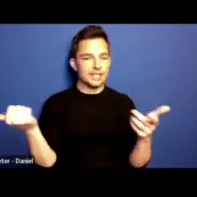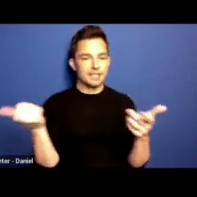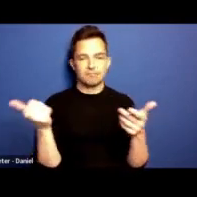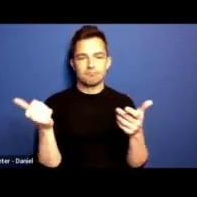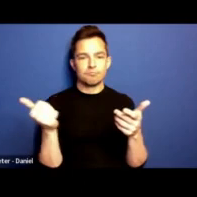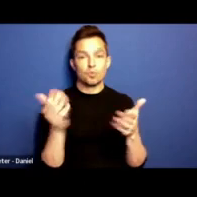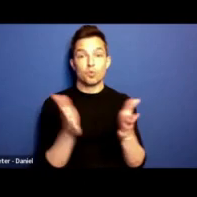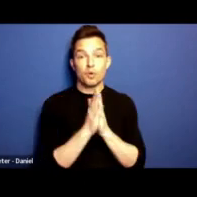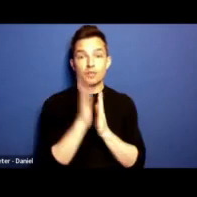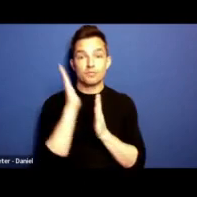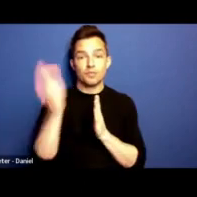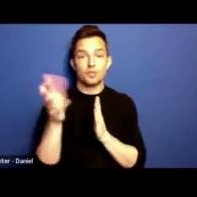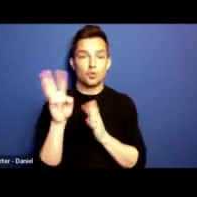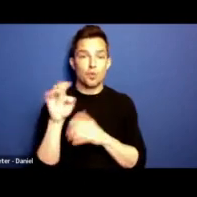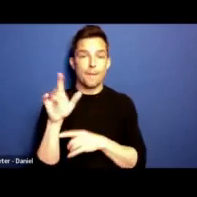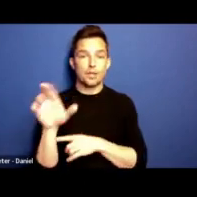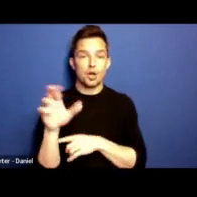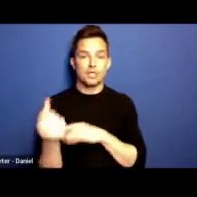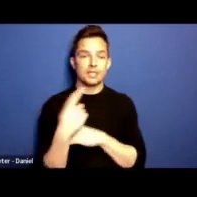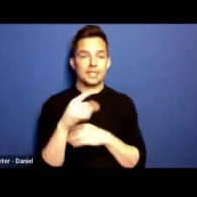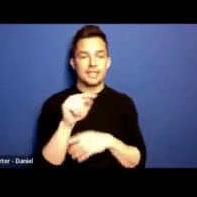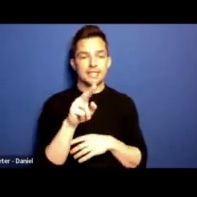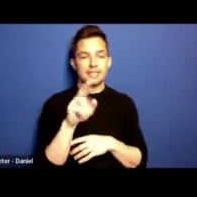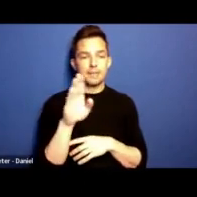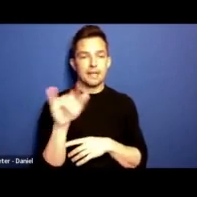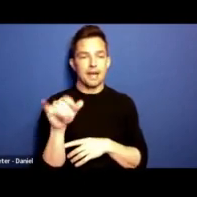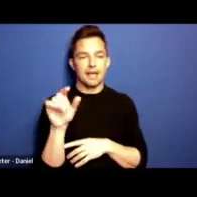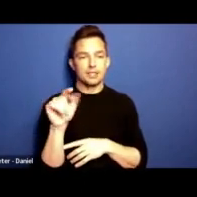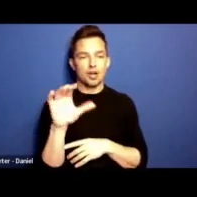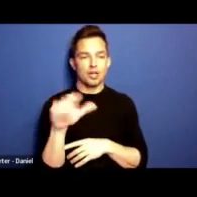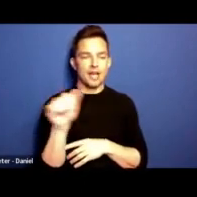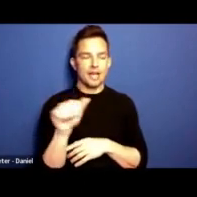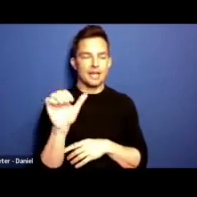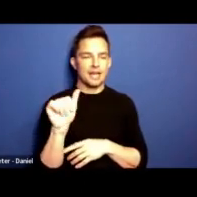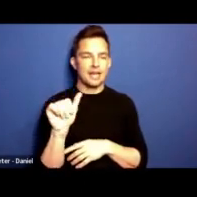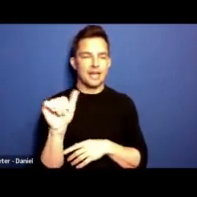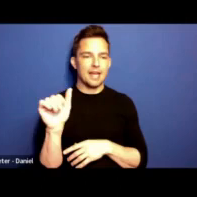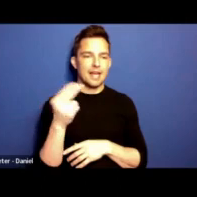please send us a note at TBItarc@hsi.org. As always, you